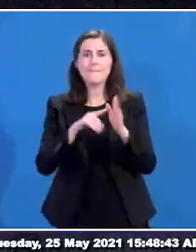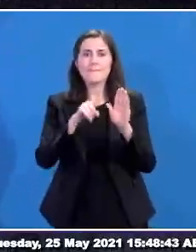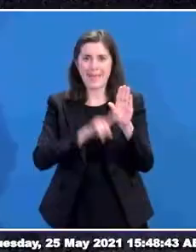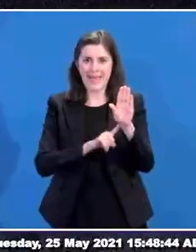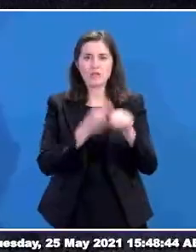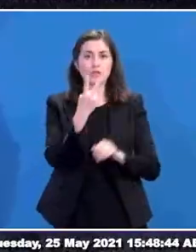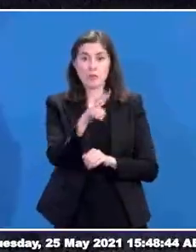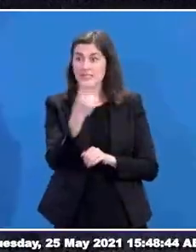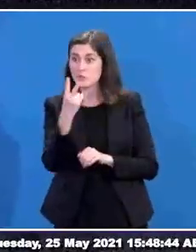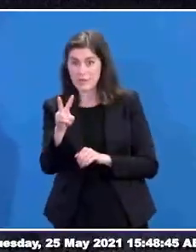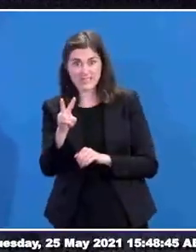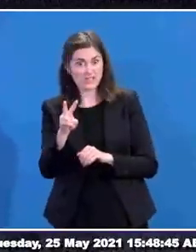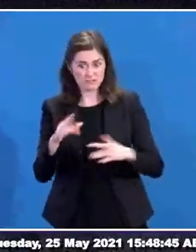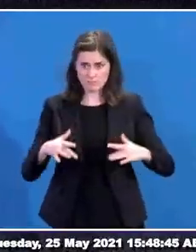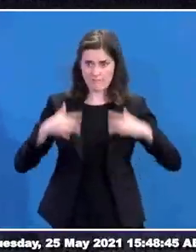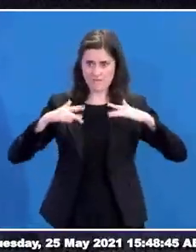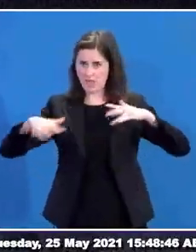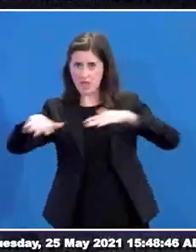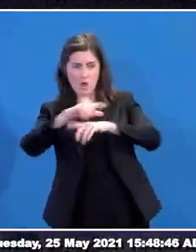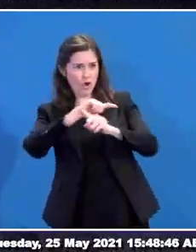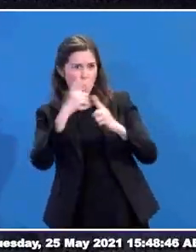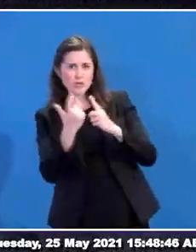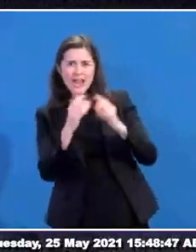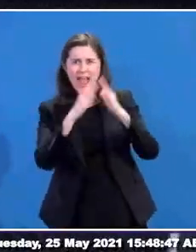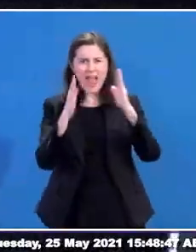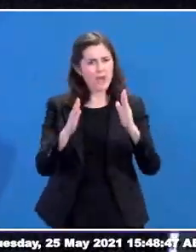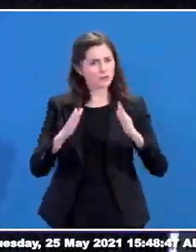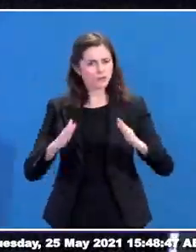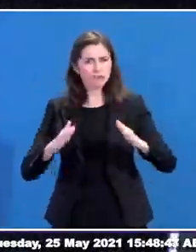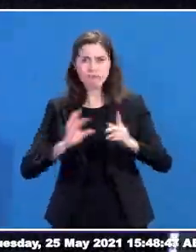house had improved considerably? Yes.